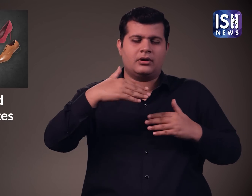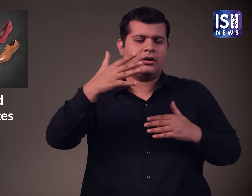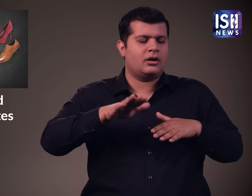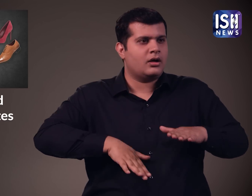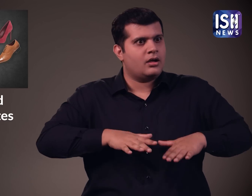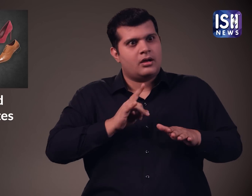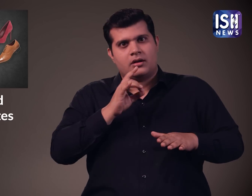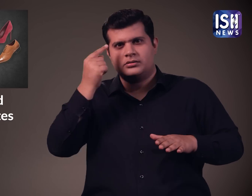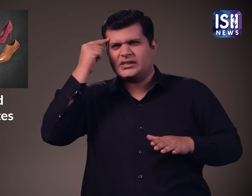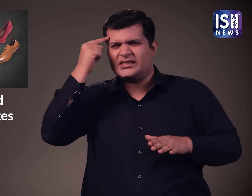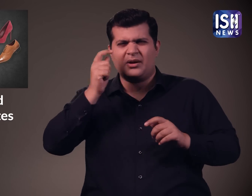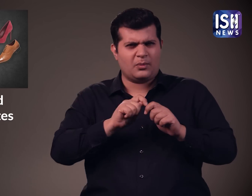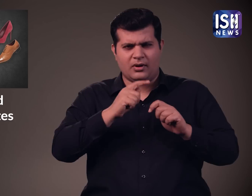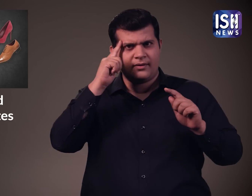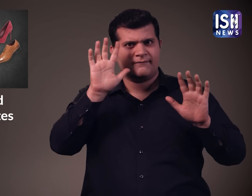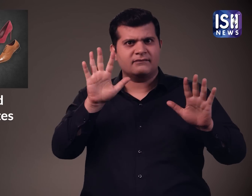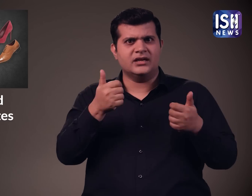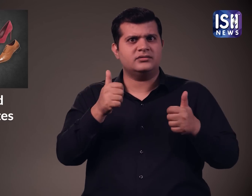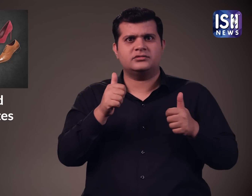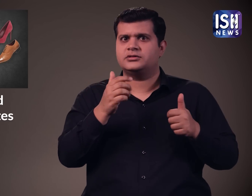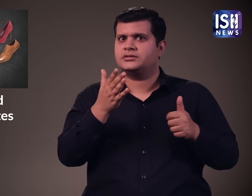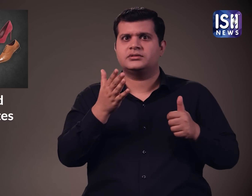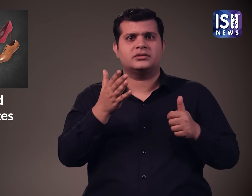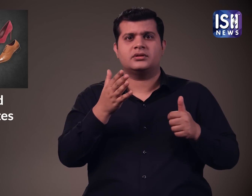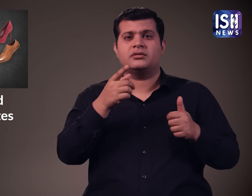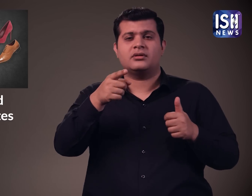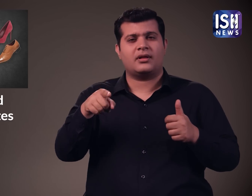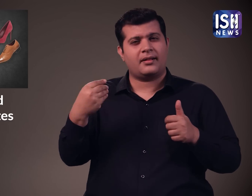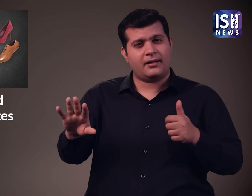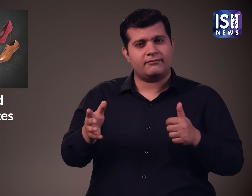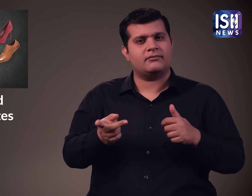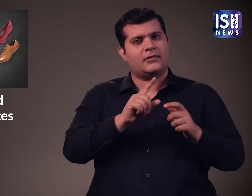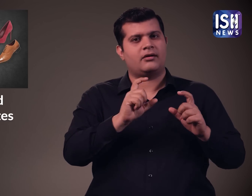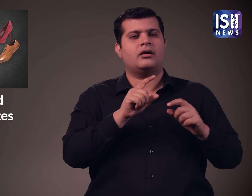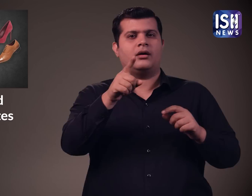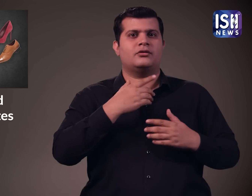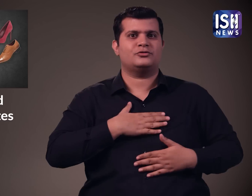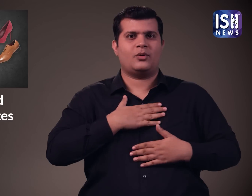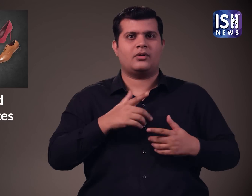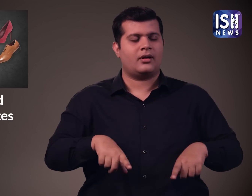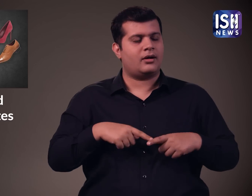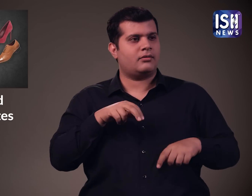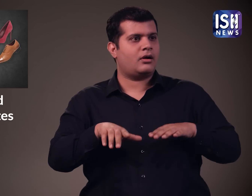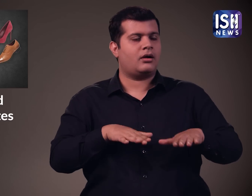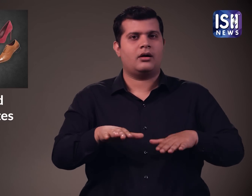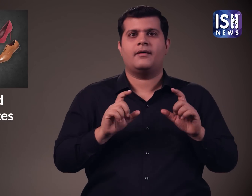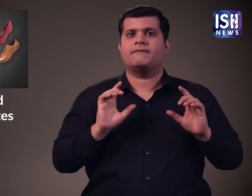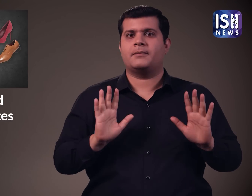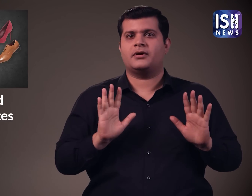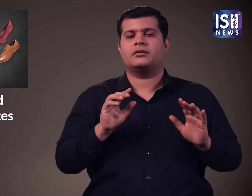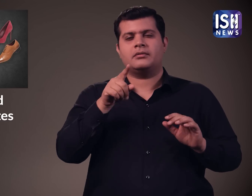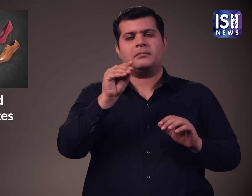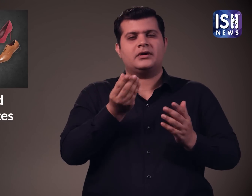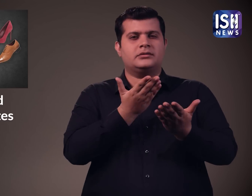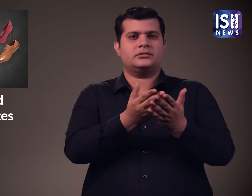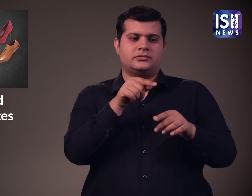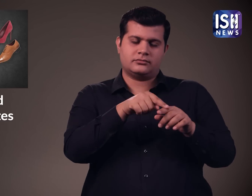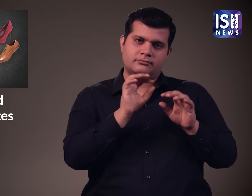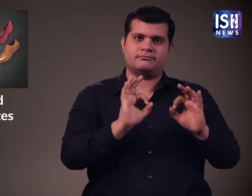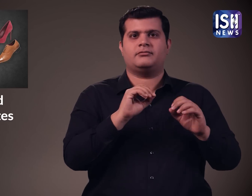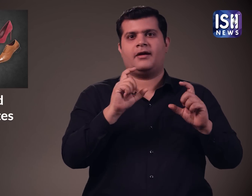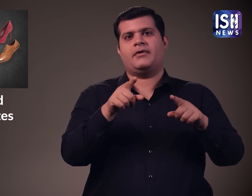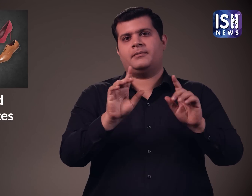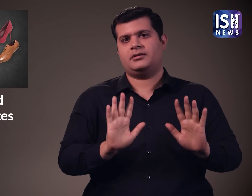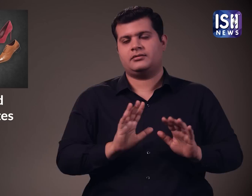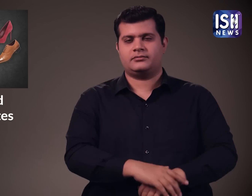With the pain, you will not even be able to work effectively. So, i suggest, it is better to switch to new shoes and enjoy life.